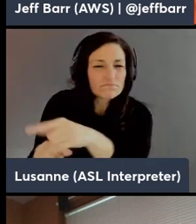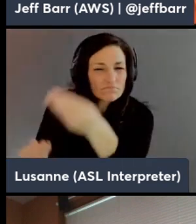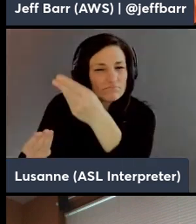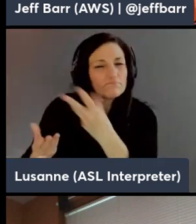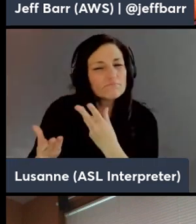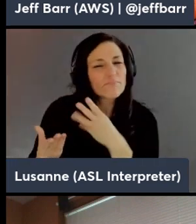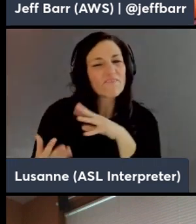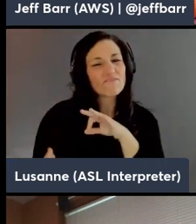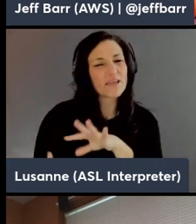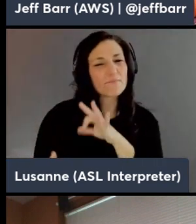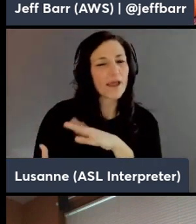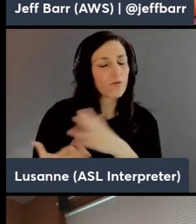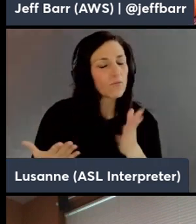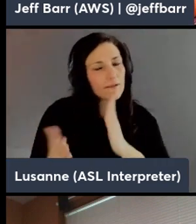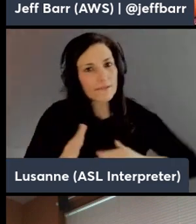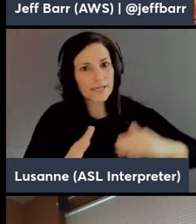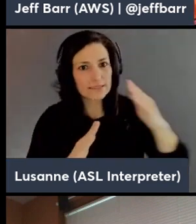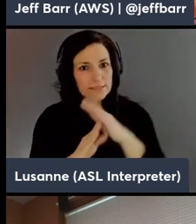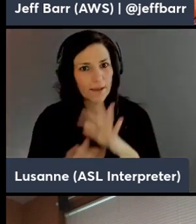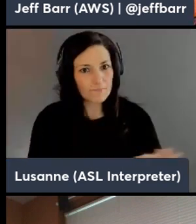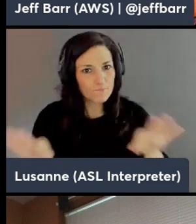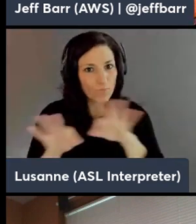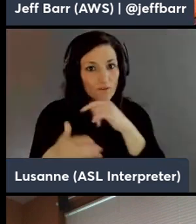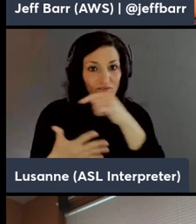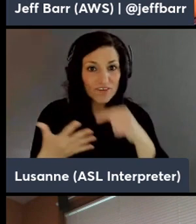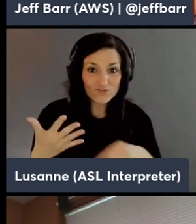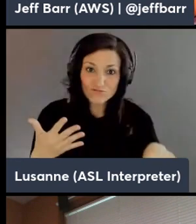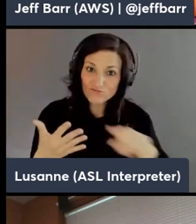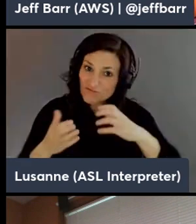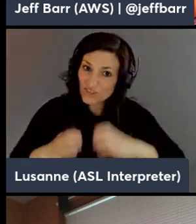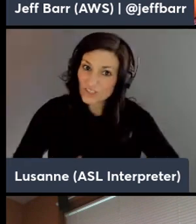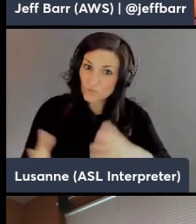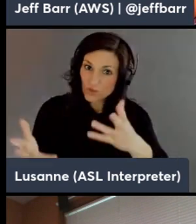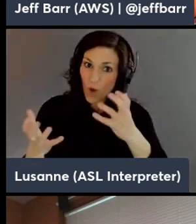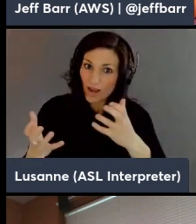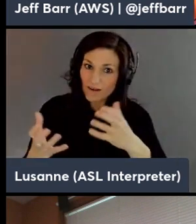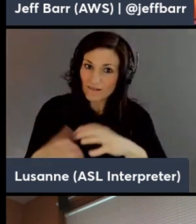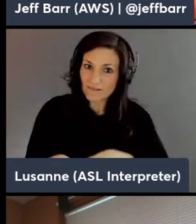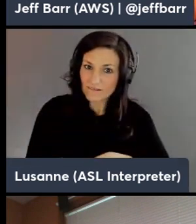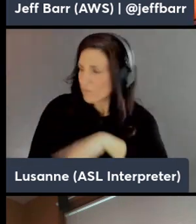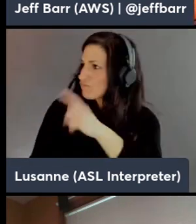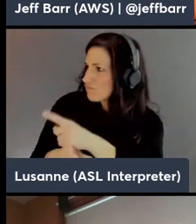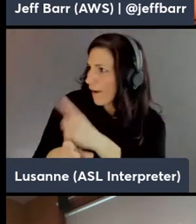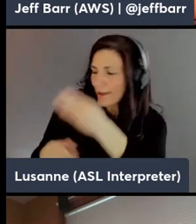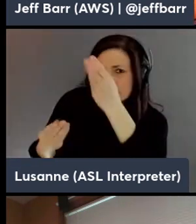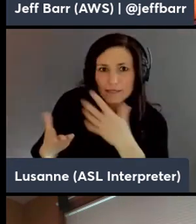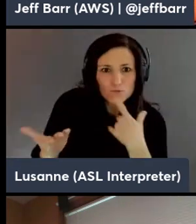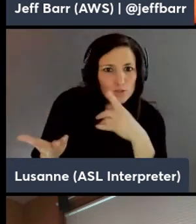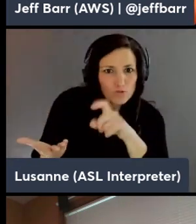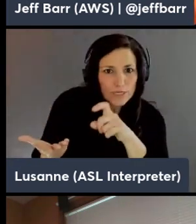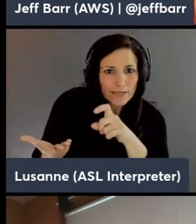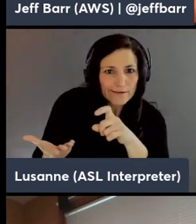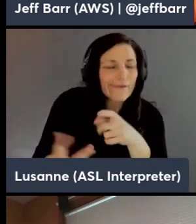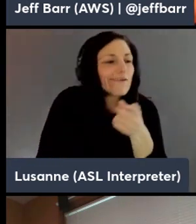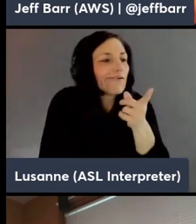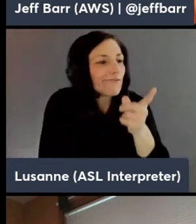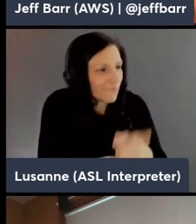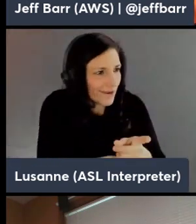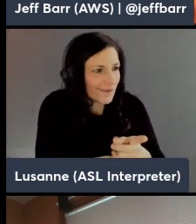that, you know, that our customers do want?" Right, tell us what you need, basically. Yeah, tell us what you, yeah. You wanna be very responsive.